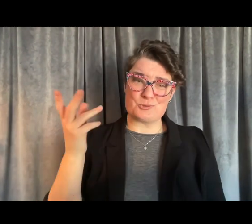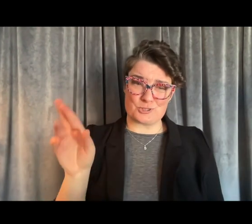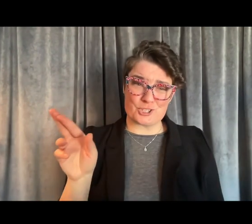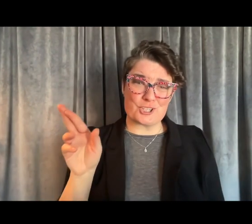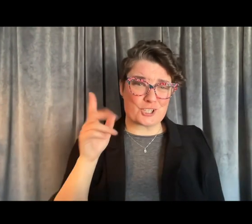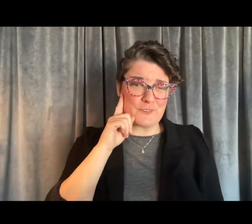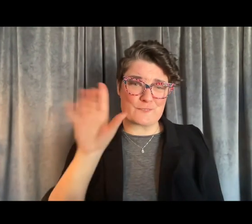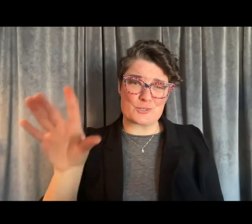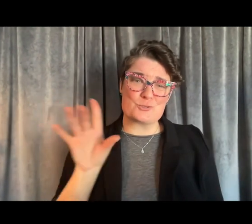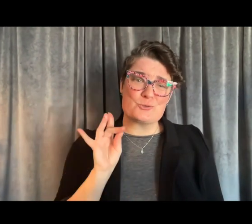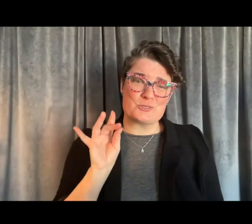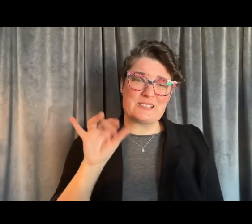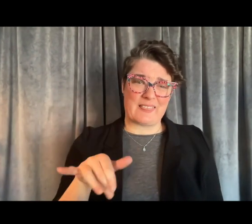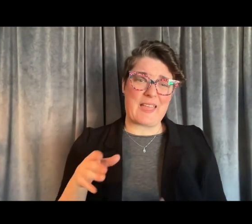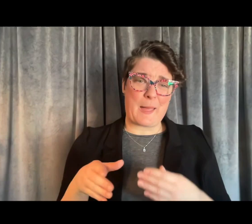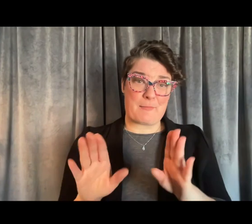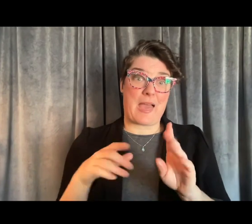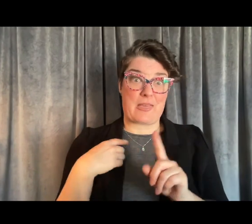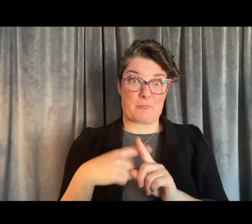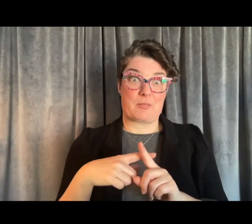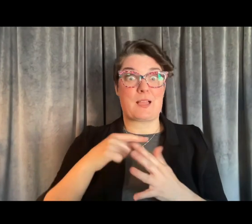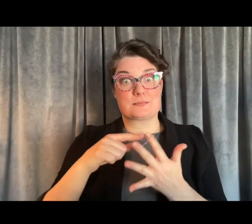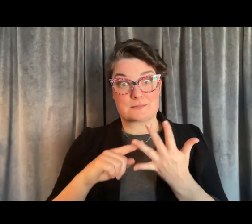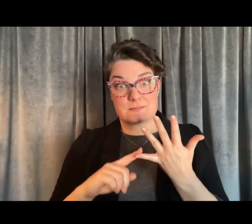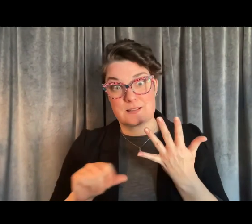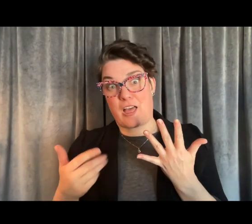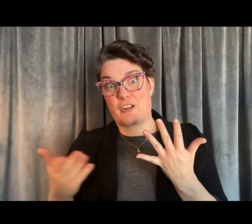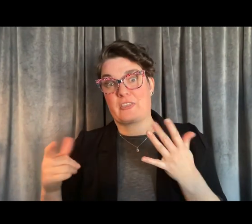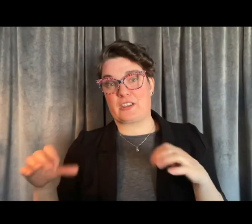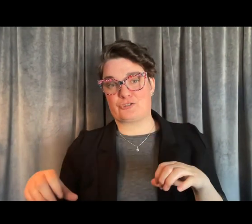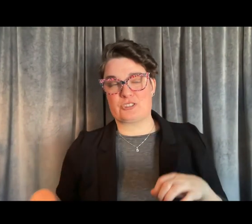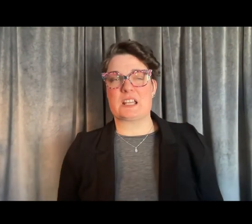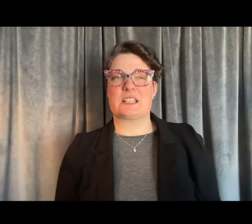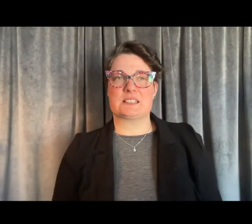to her for choosing that path as well as all the other work that she does.